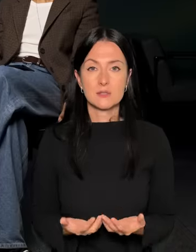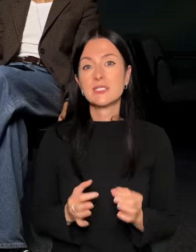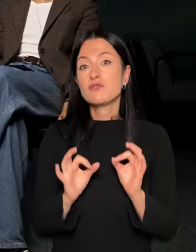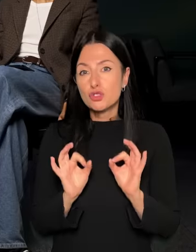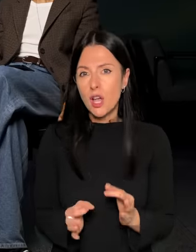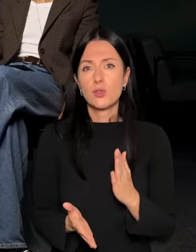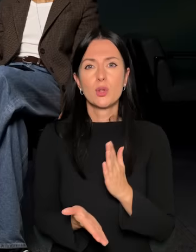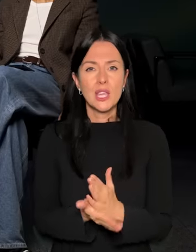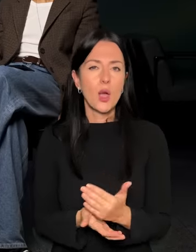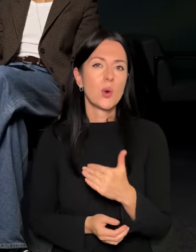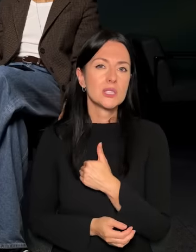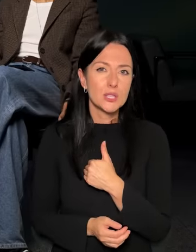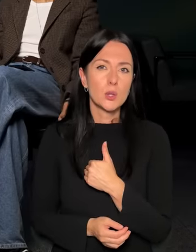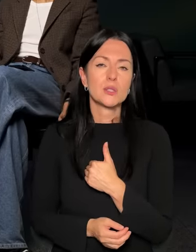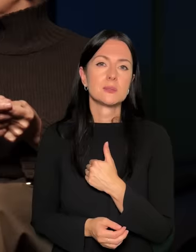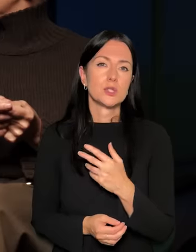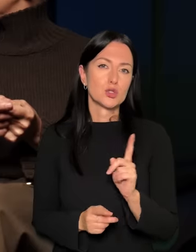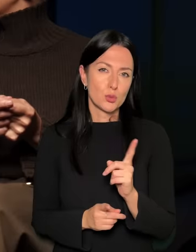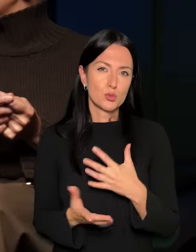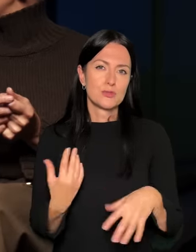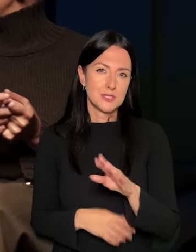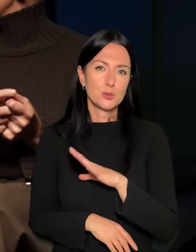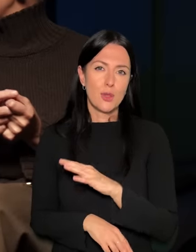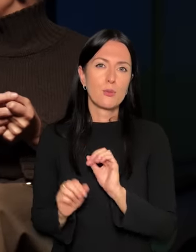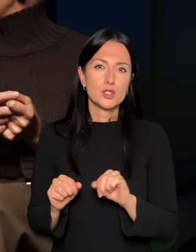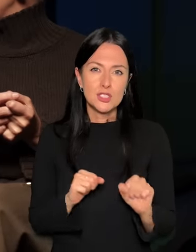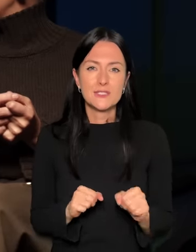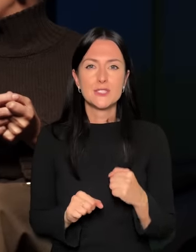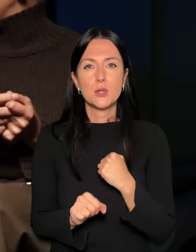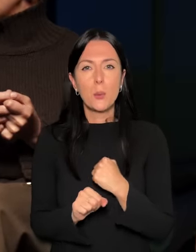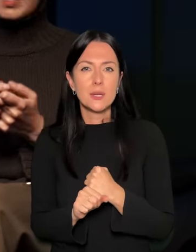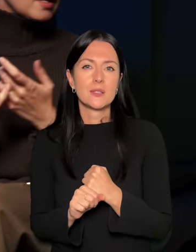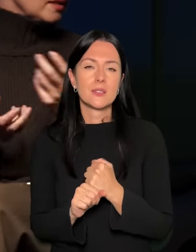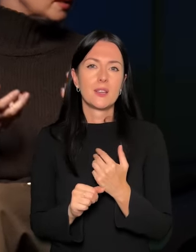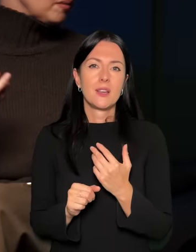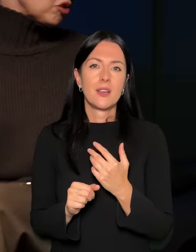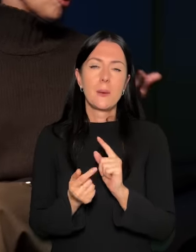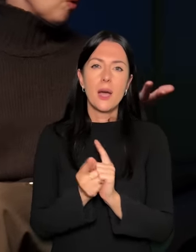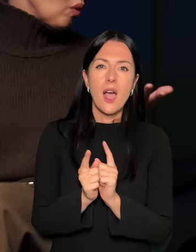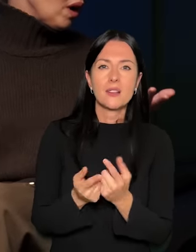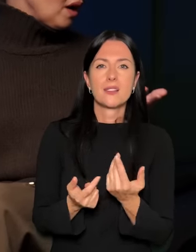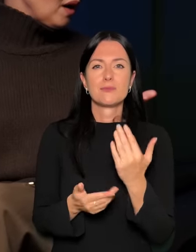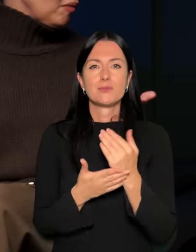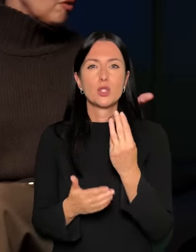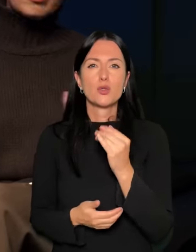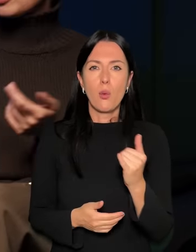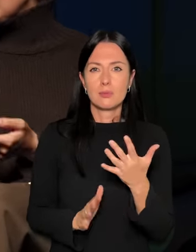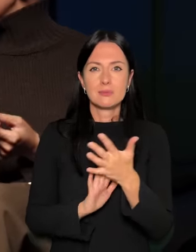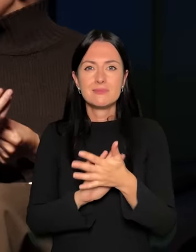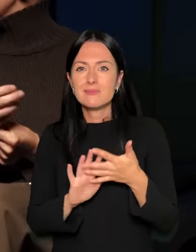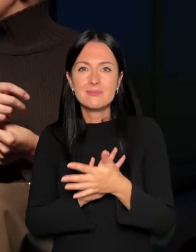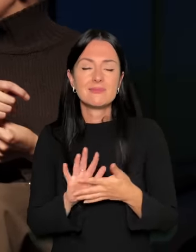Of course, it would be nice if there was a way for everyone to provide translations in sign language for shows.